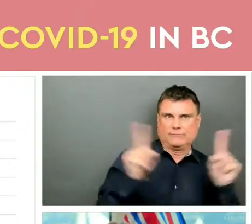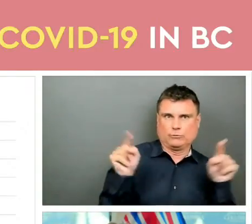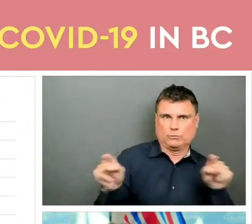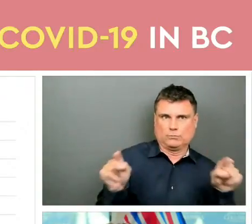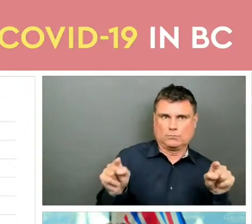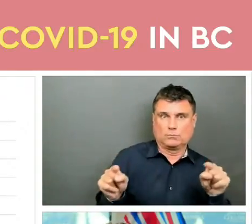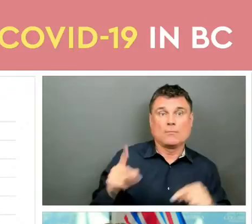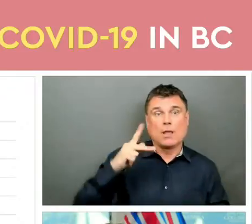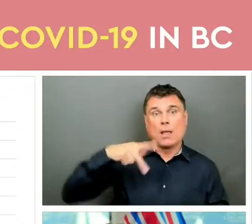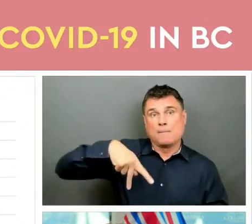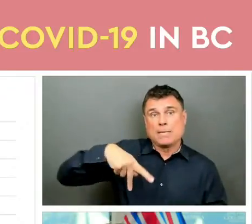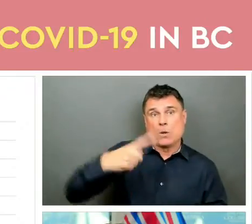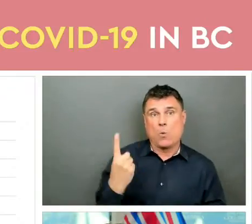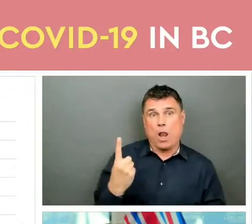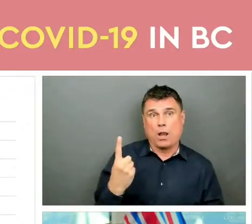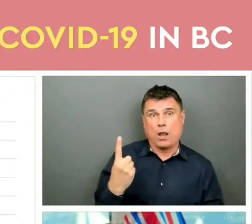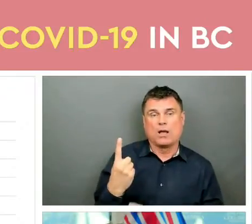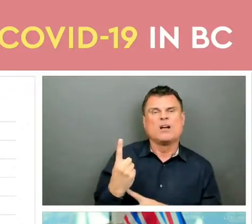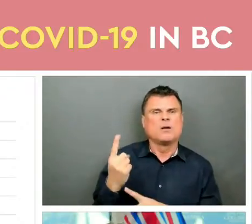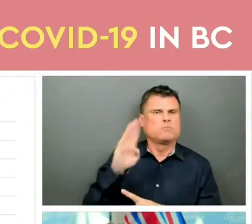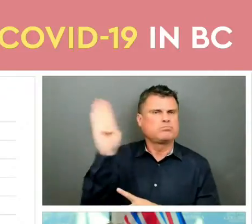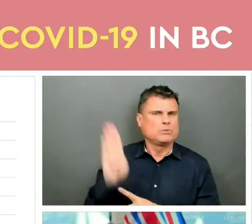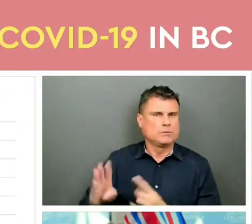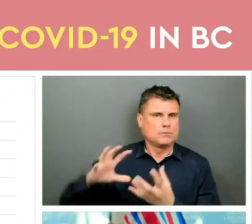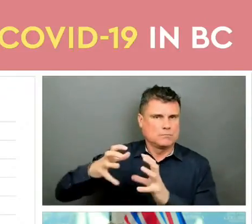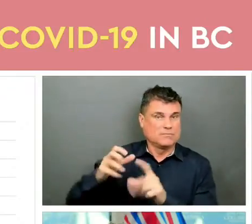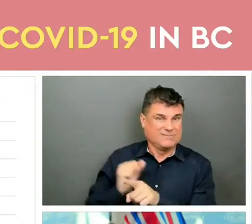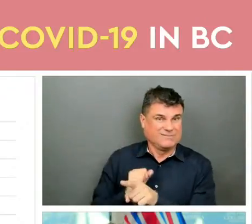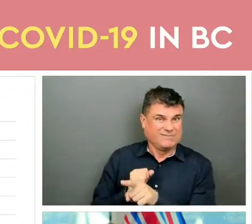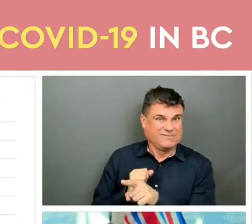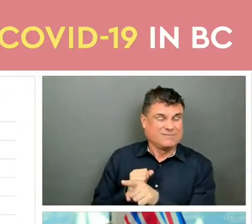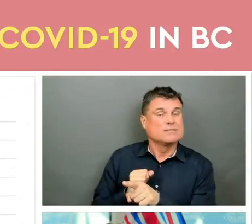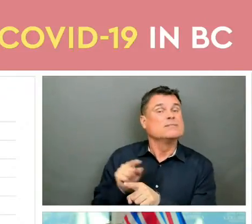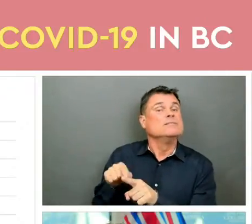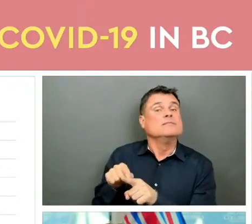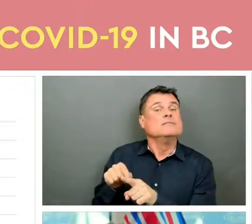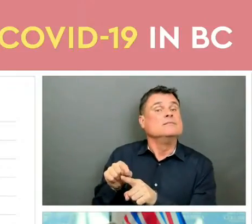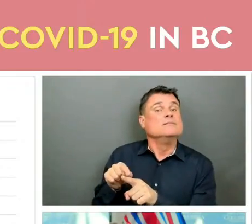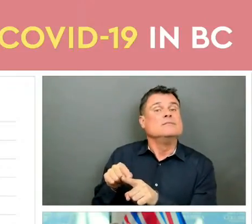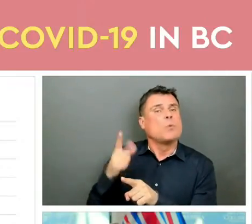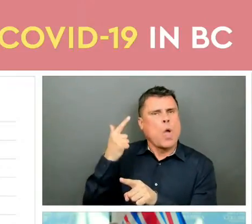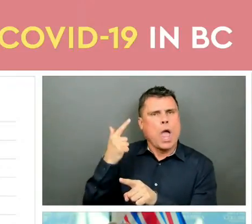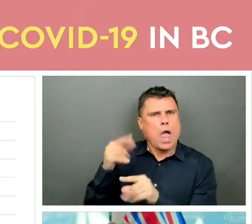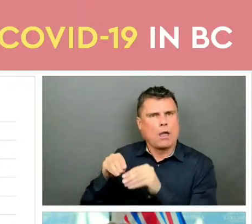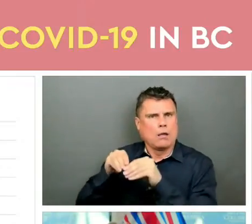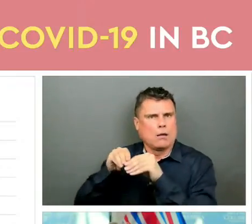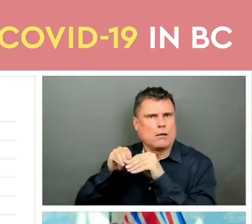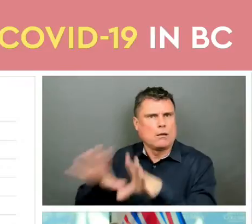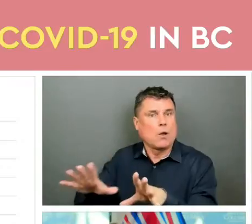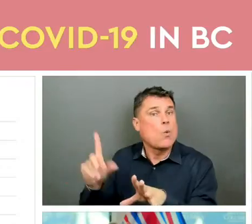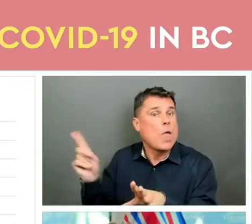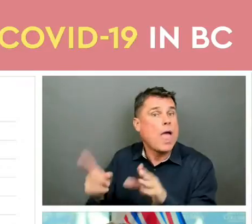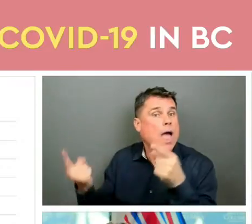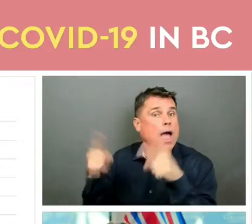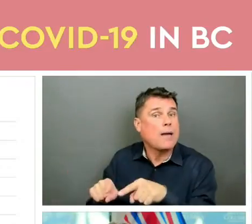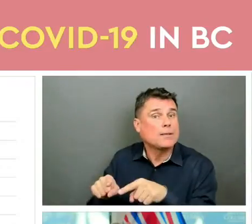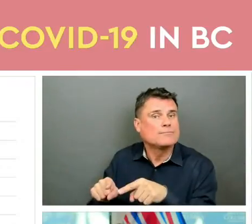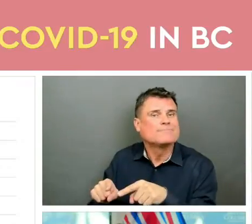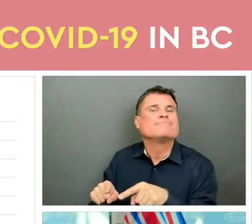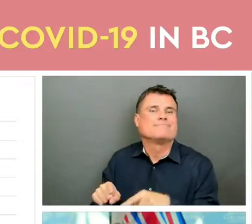and partly because of where the gains of transmission were happening, and it is primarily in the Vancouver coastal region, although we